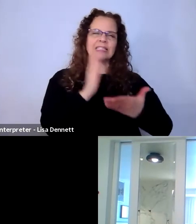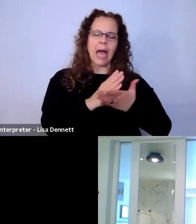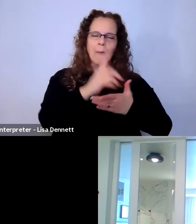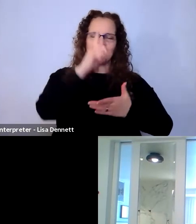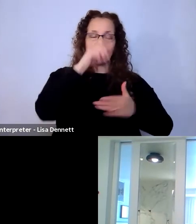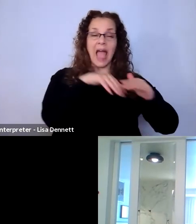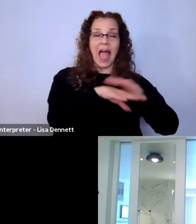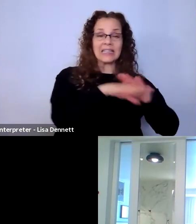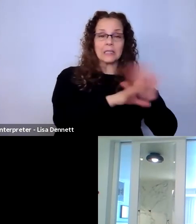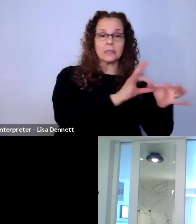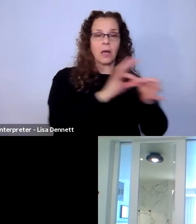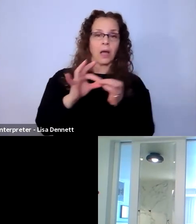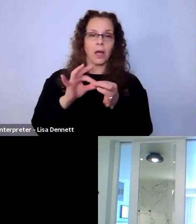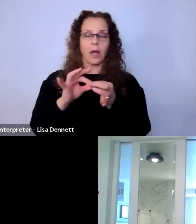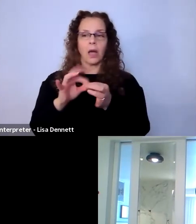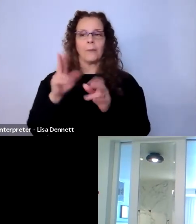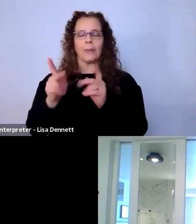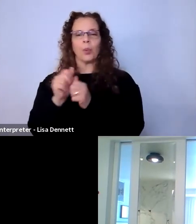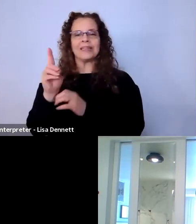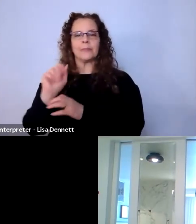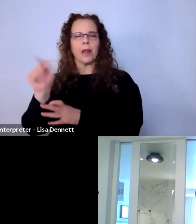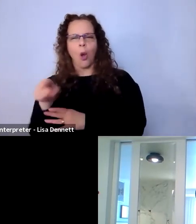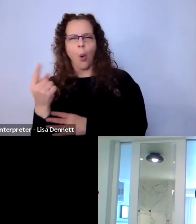doing for people with disabilities or impairments there's a whole host